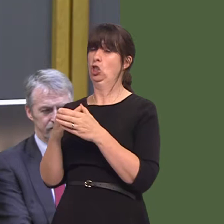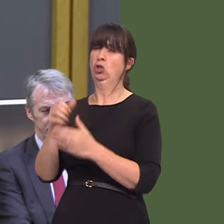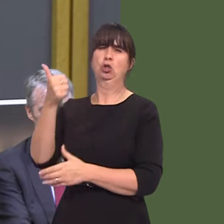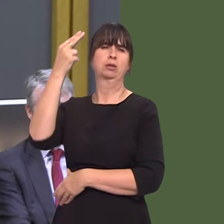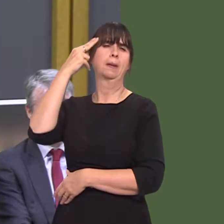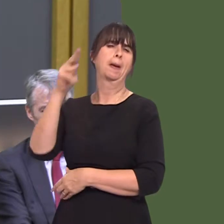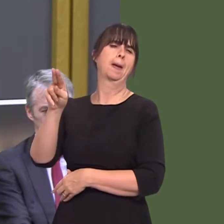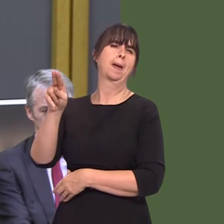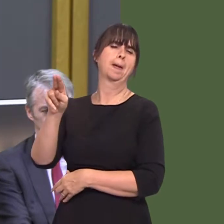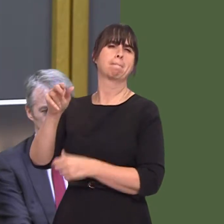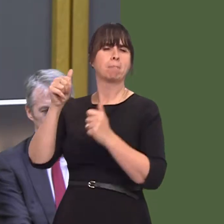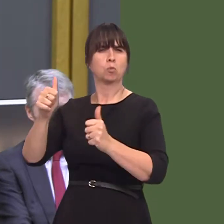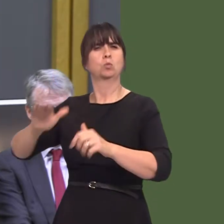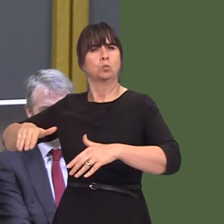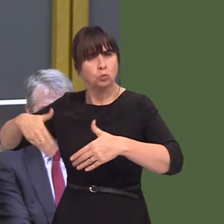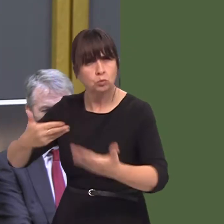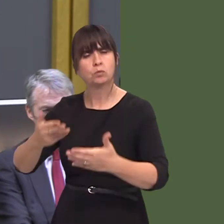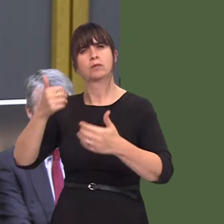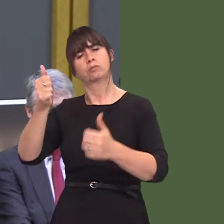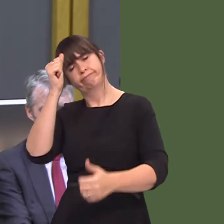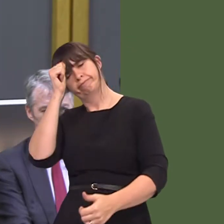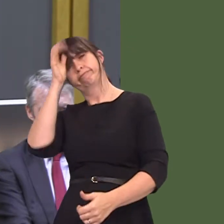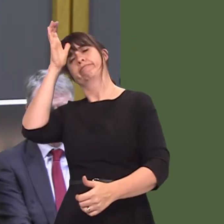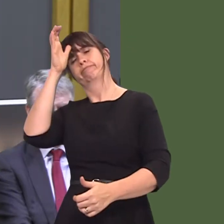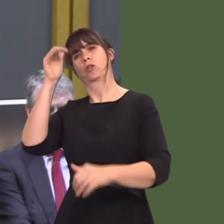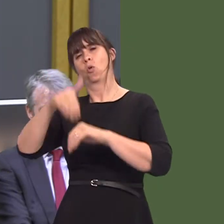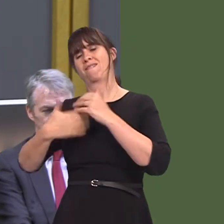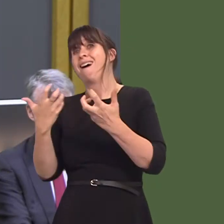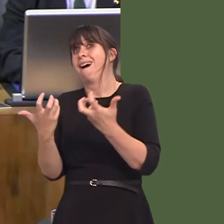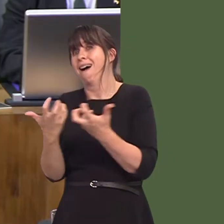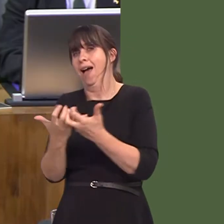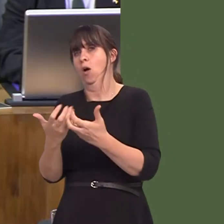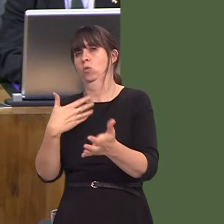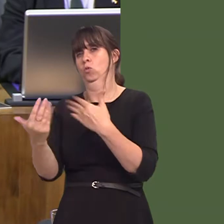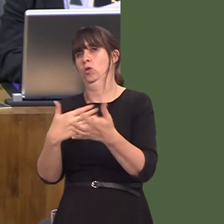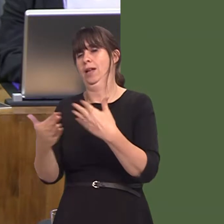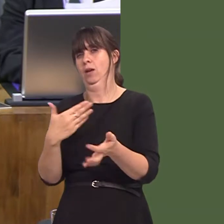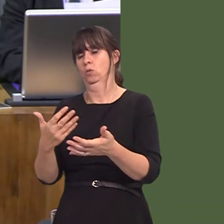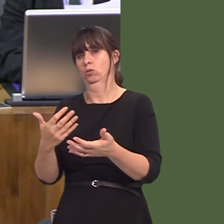record of delivery and a deal of knowledge of the practical solutions that will help rough sleepers.